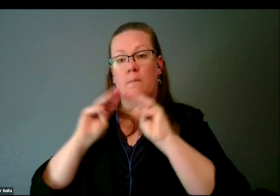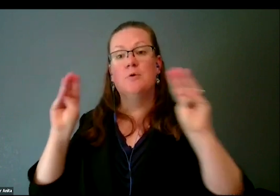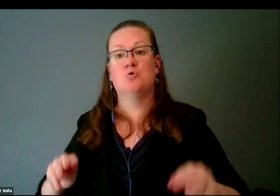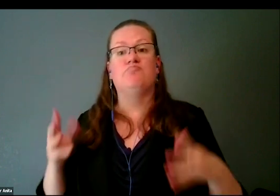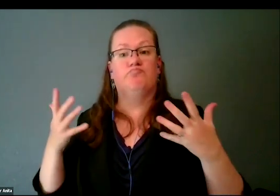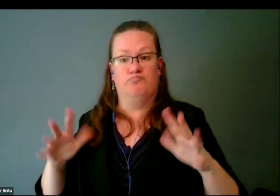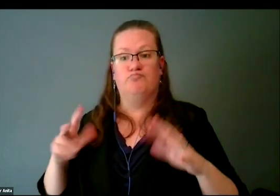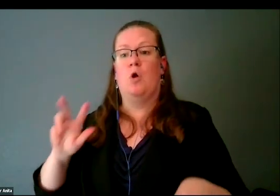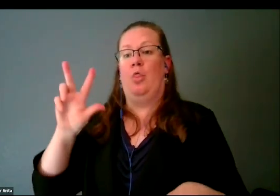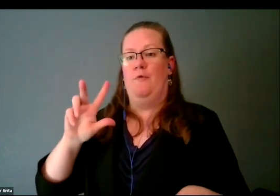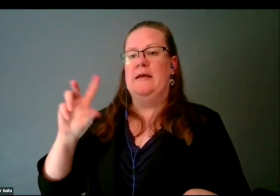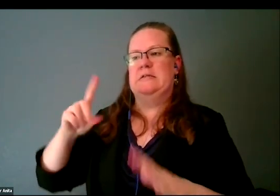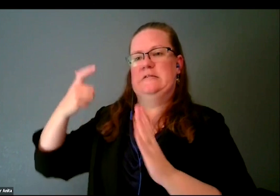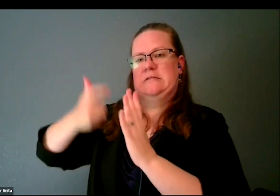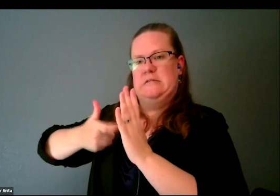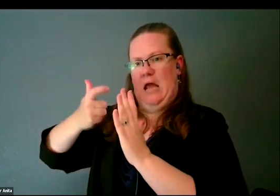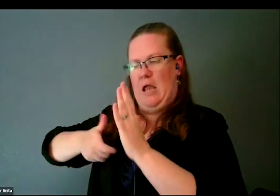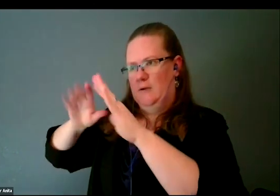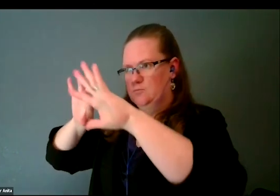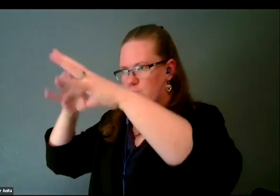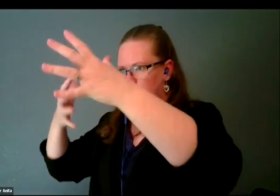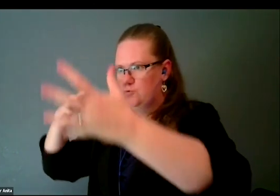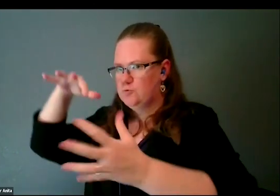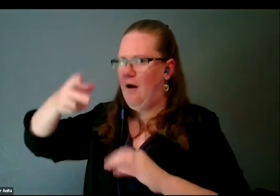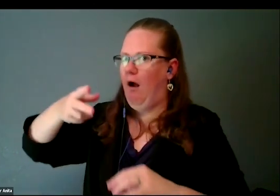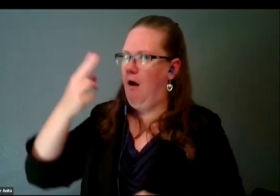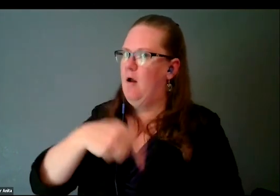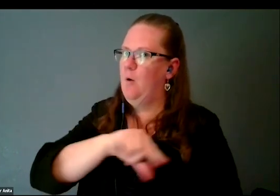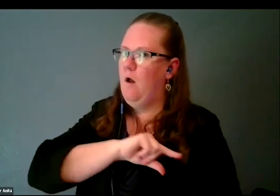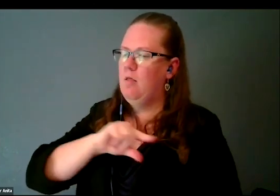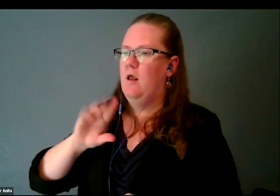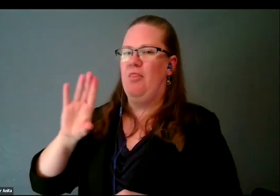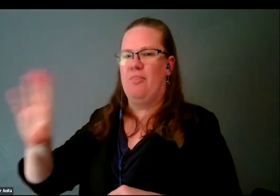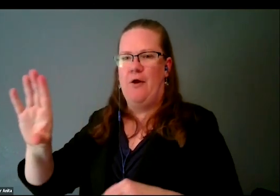really high-quality 3D scans of pieces in their collection,